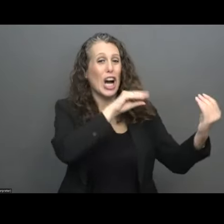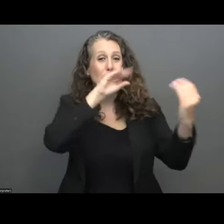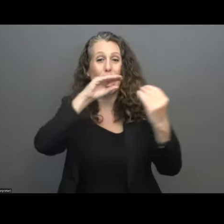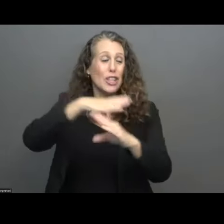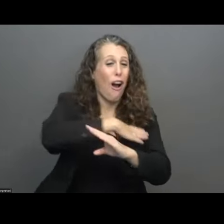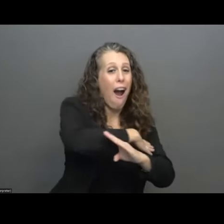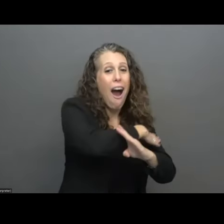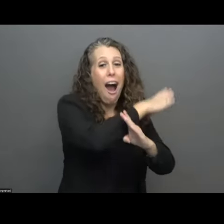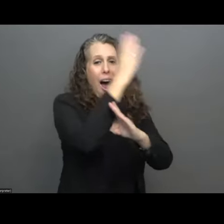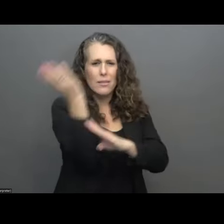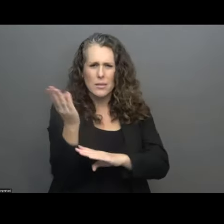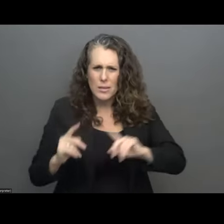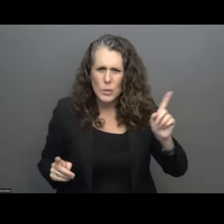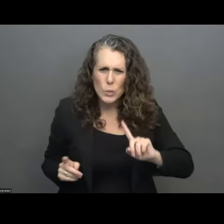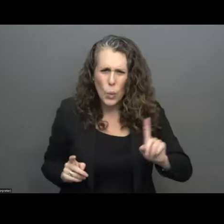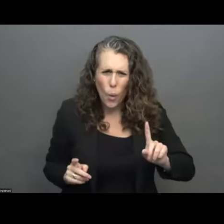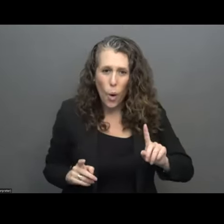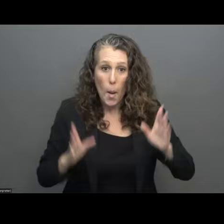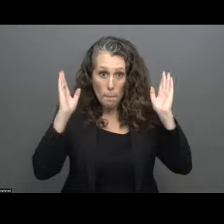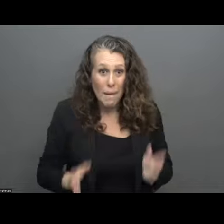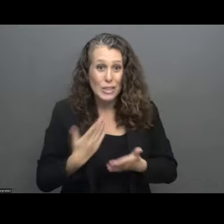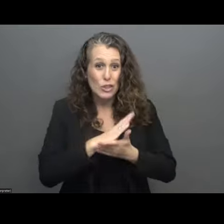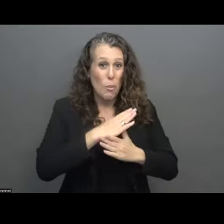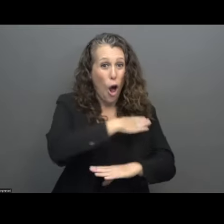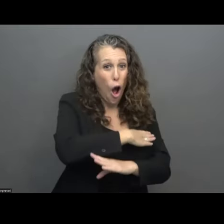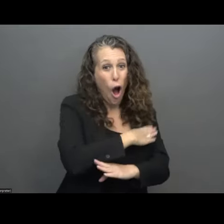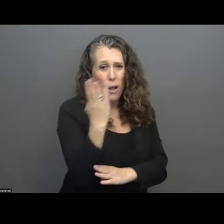them to only acquire sign language interpretation services when it's needed, and our system